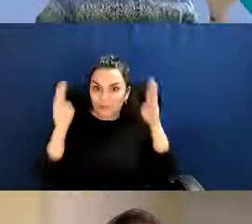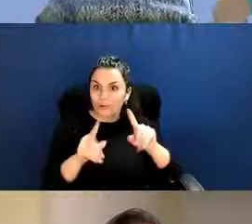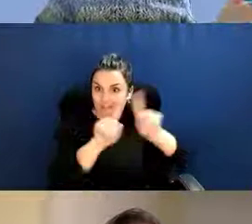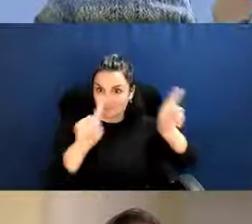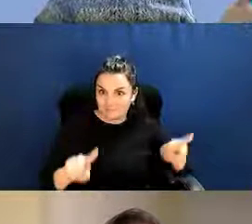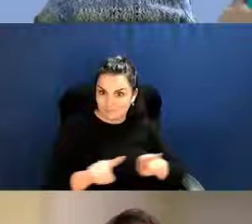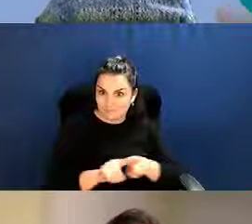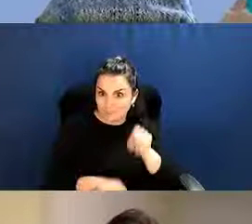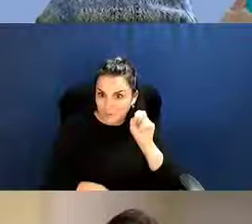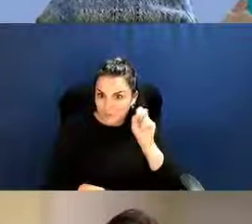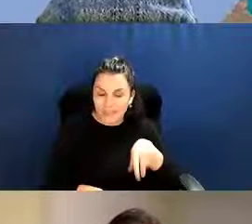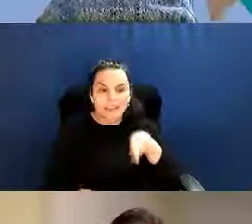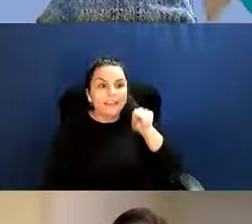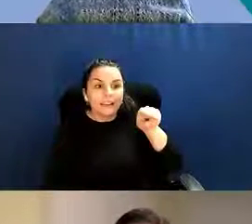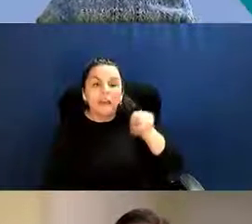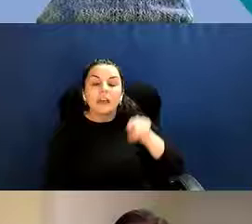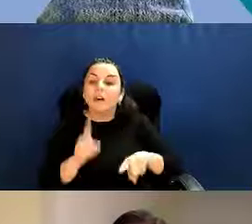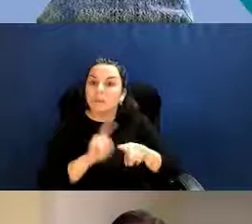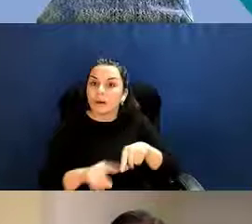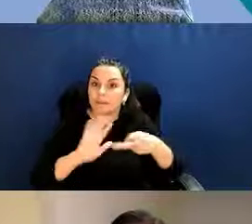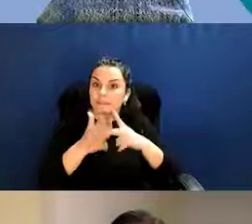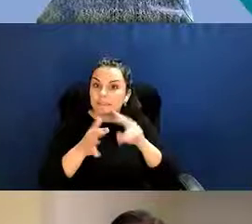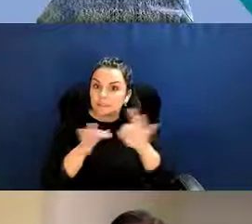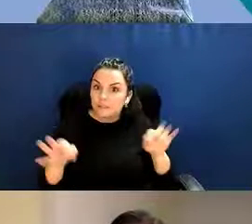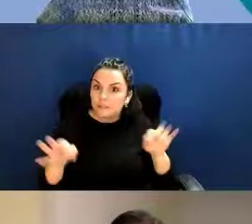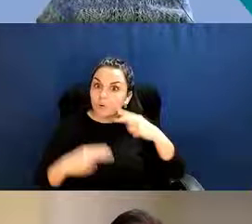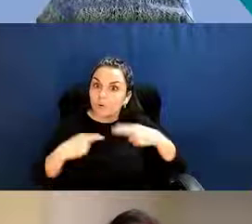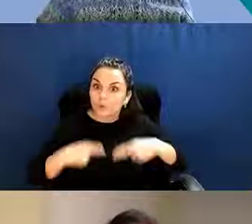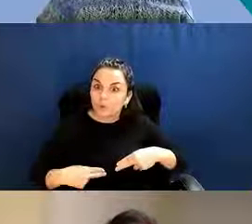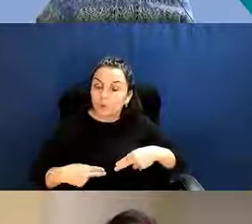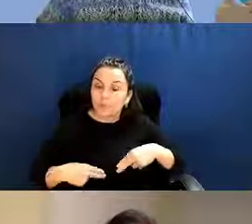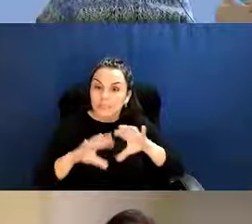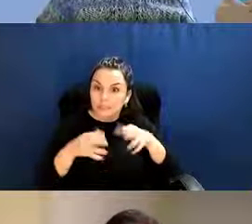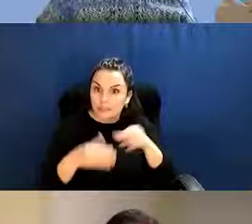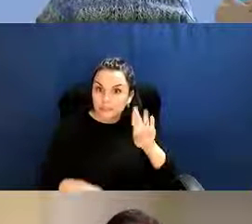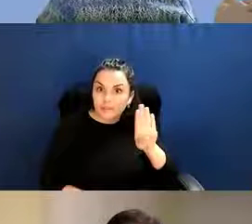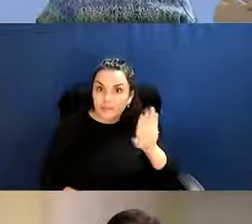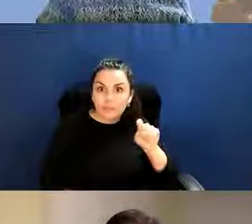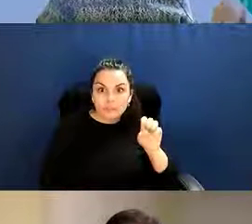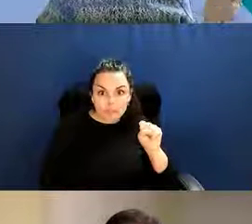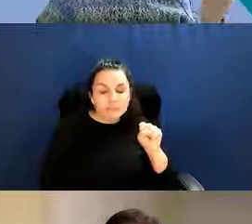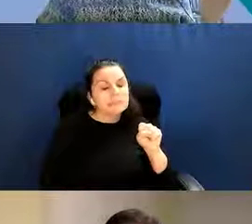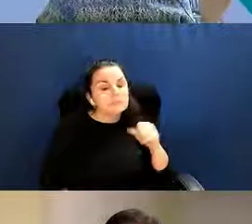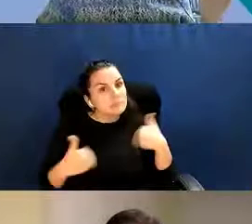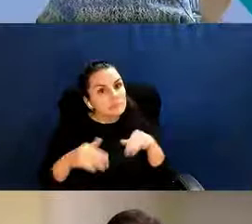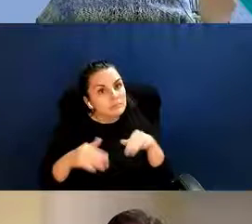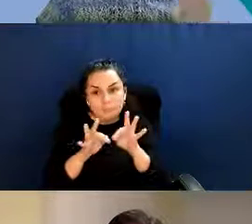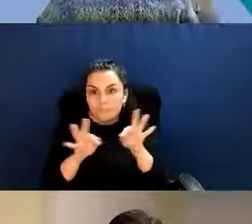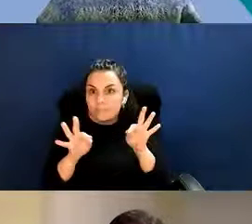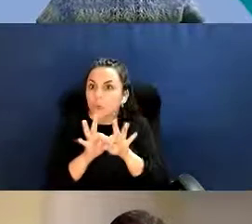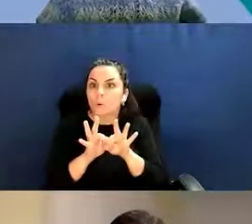The definition of human subjects is really important to you. So if your ... So you're not ...